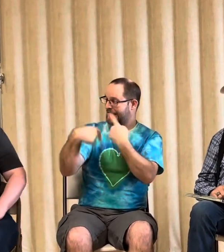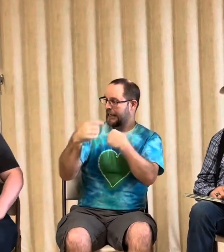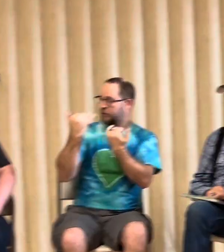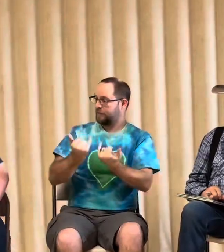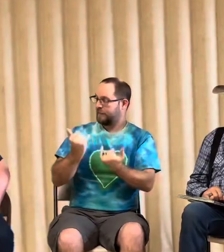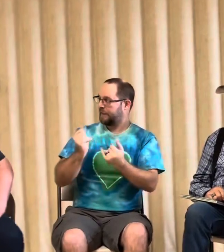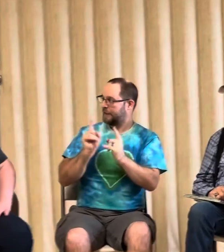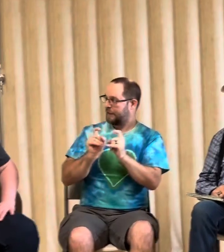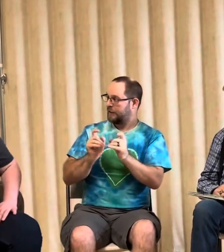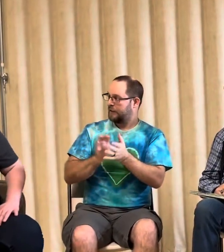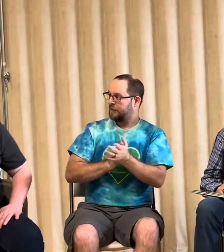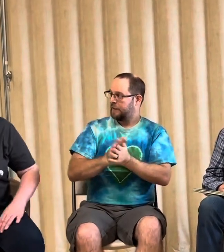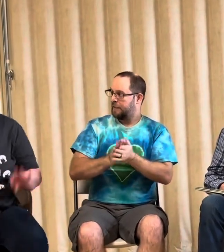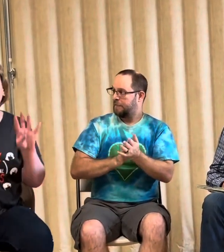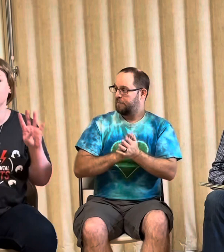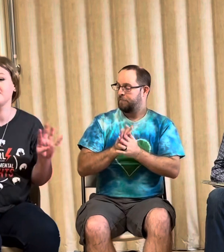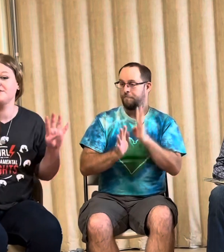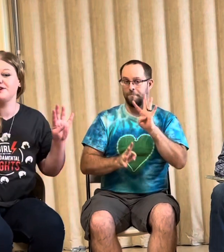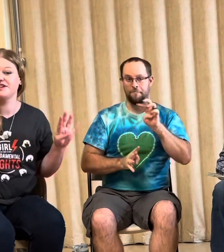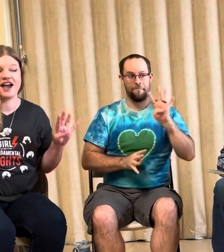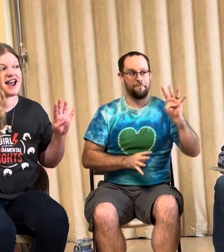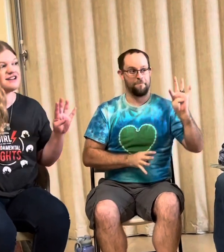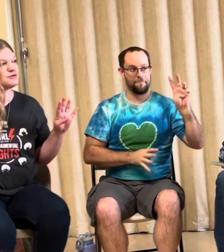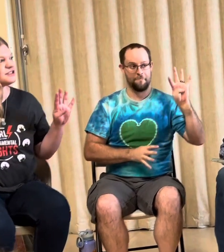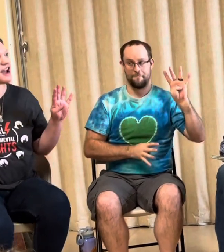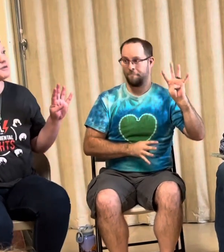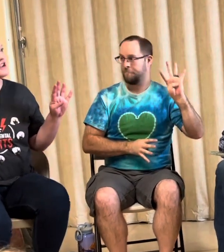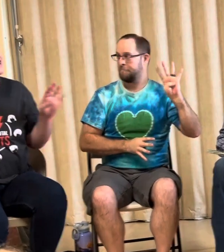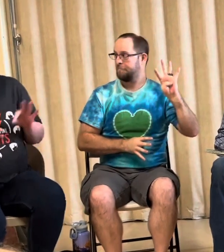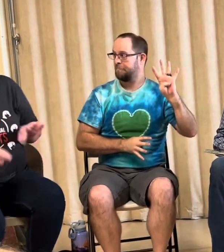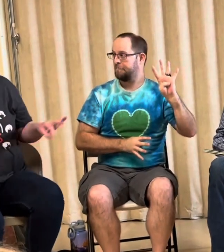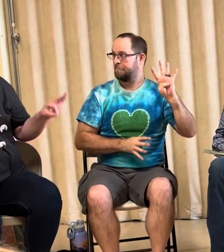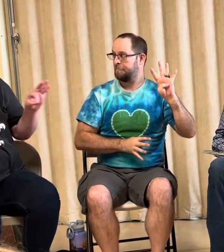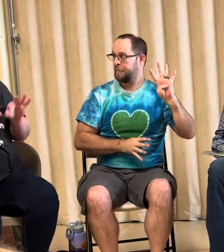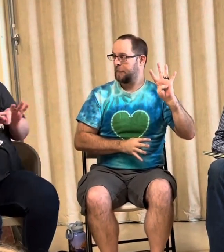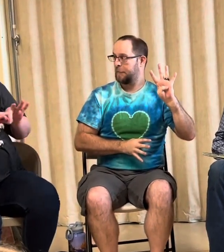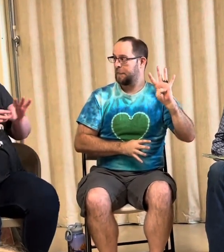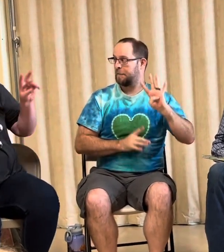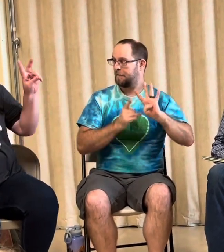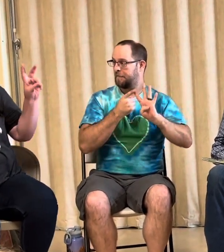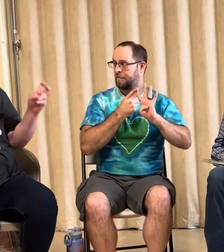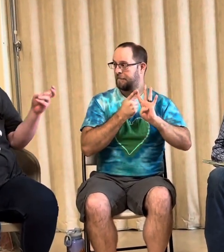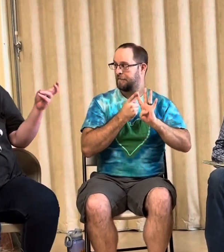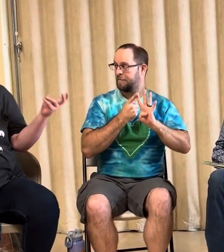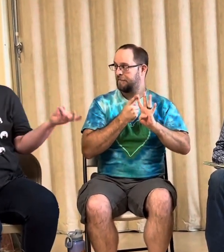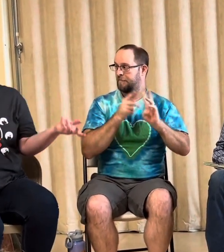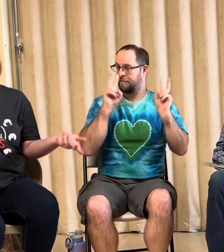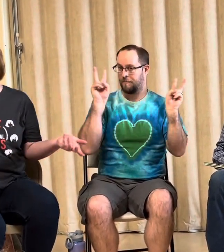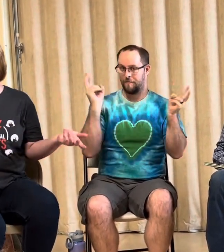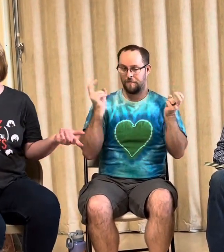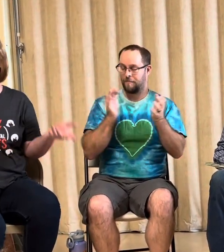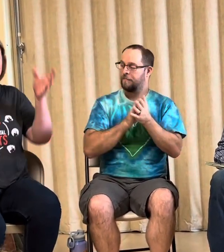Sure! We have four signs for you today. We'll start with the most important one, which is the theme of the day... Which